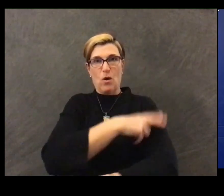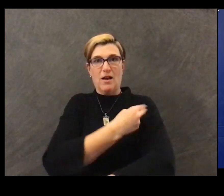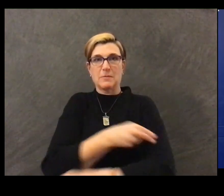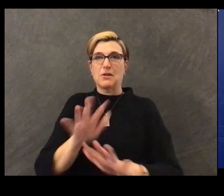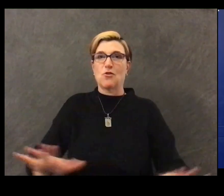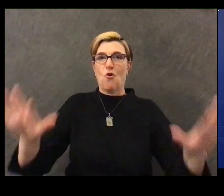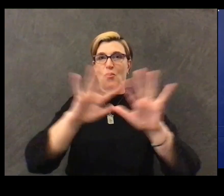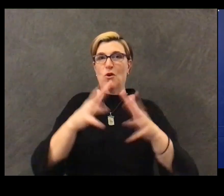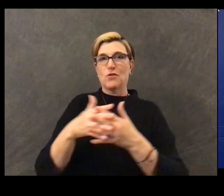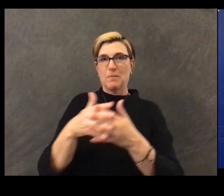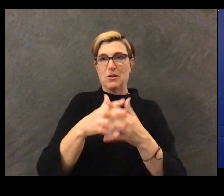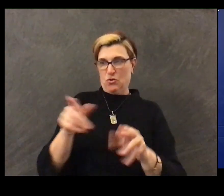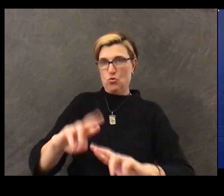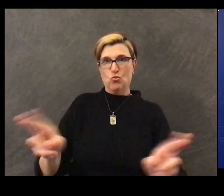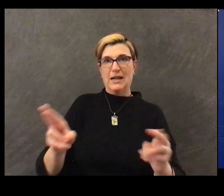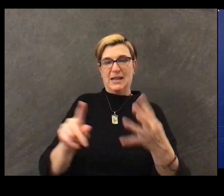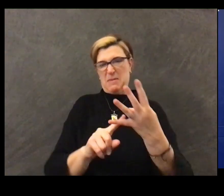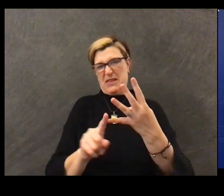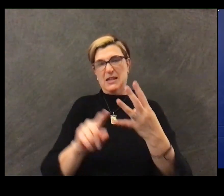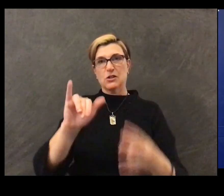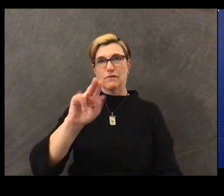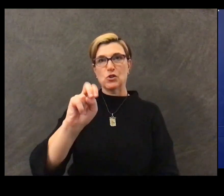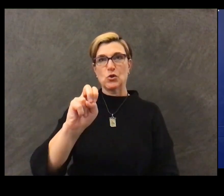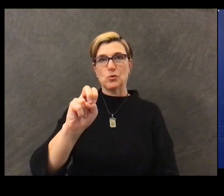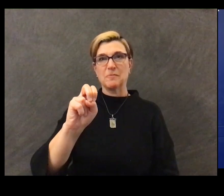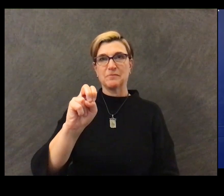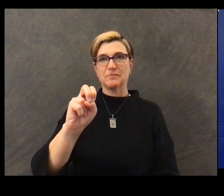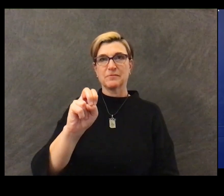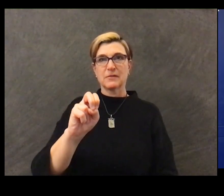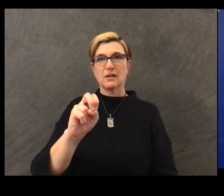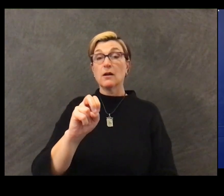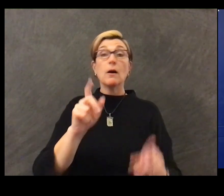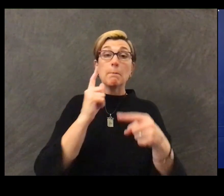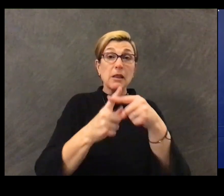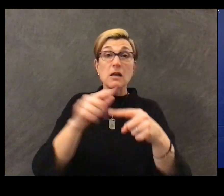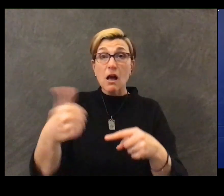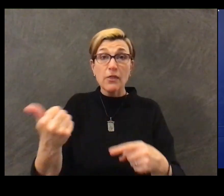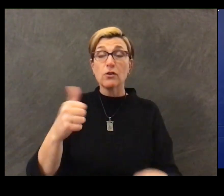the end of June they're hardly alone Honda is producing 500,000 face shields